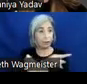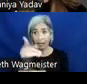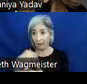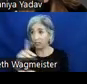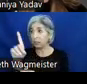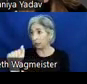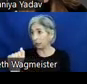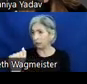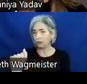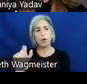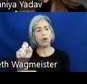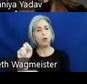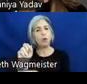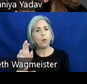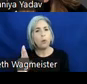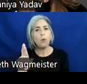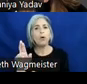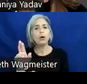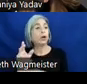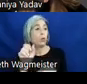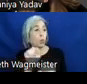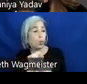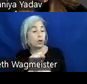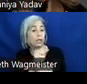worked in the disability field and are former clinicians in the teal.